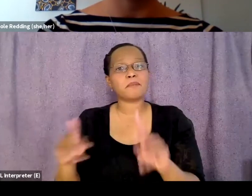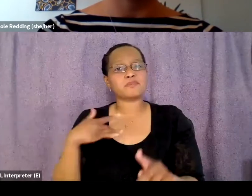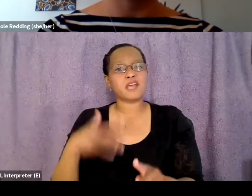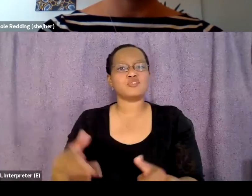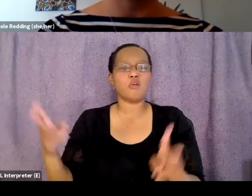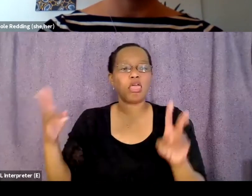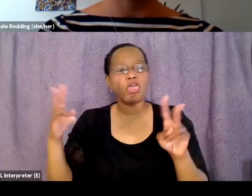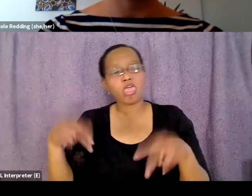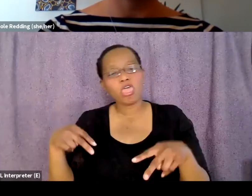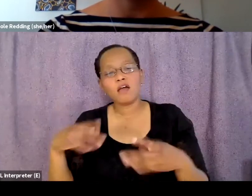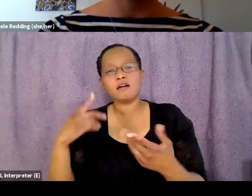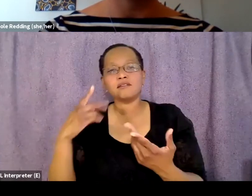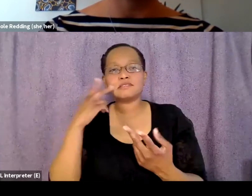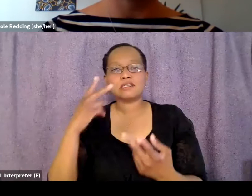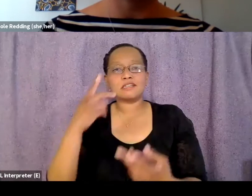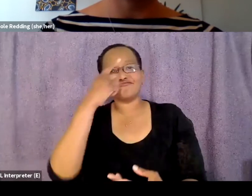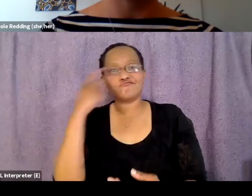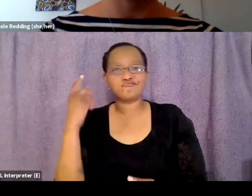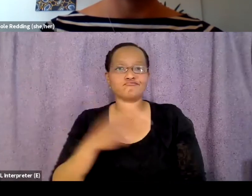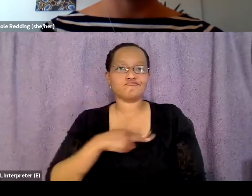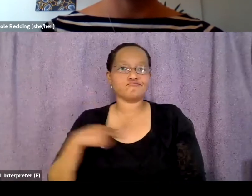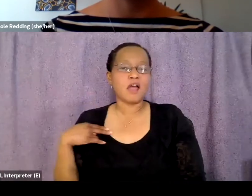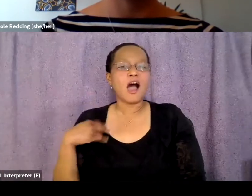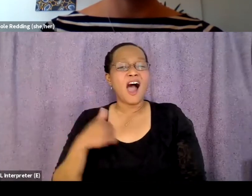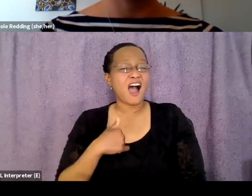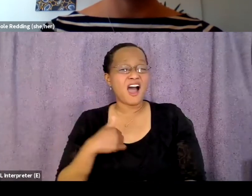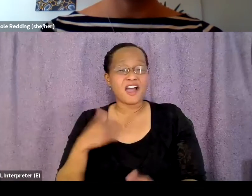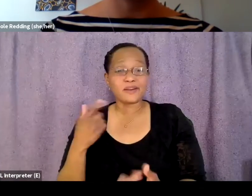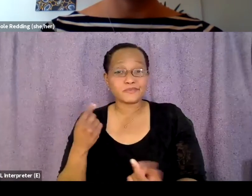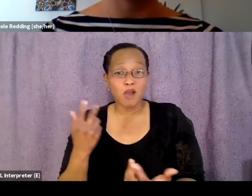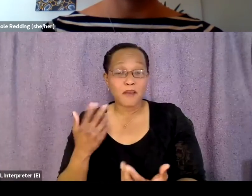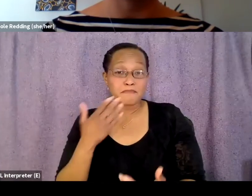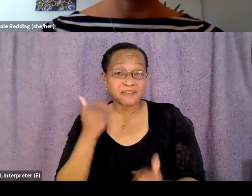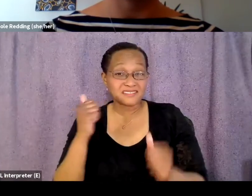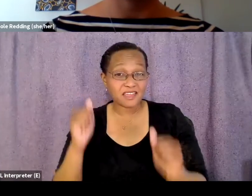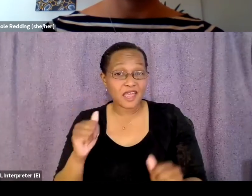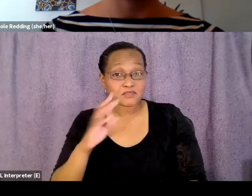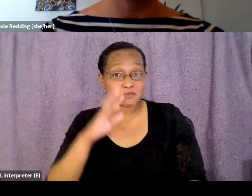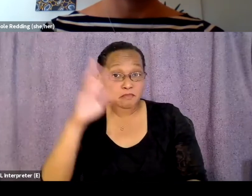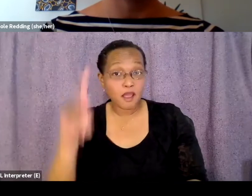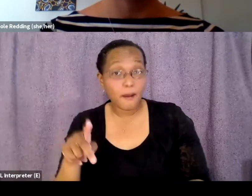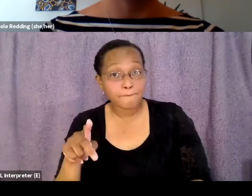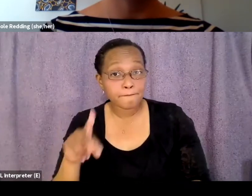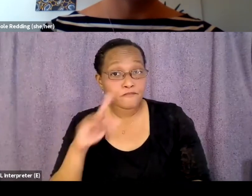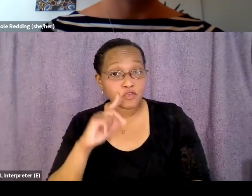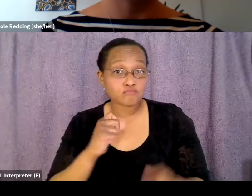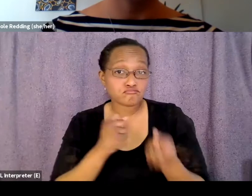just me doing my best to speak up for myself, because I realized very early on, you know once I got out of high school.